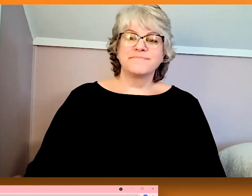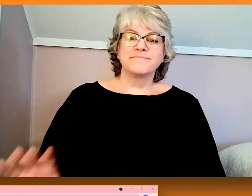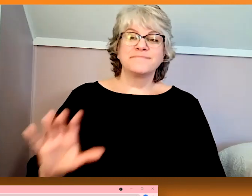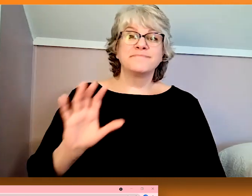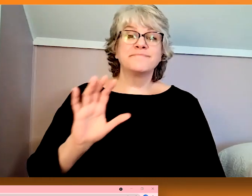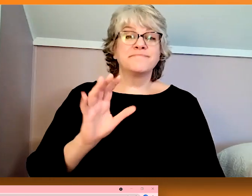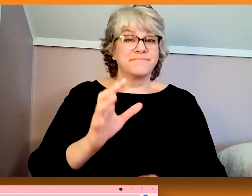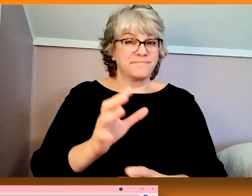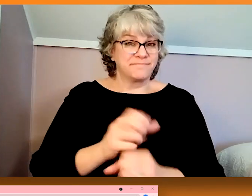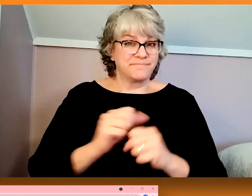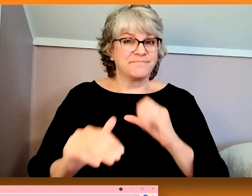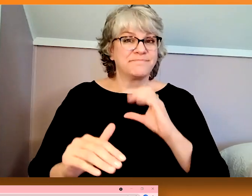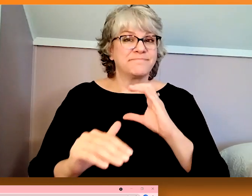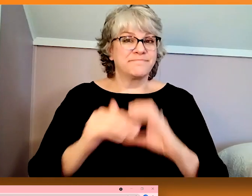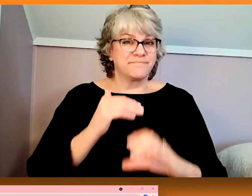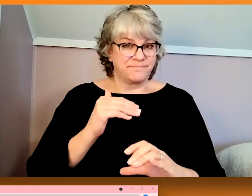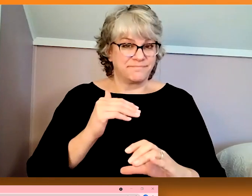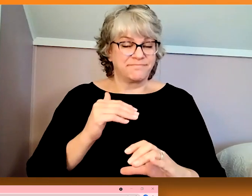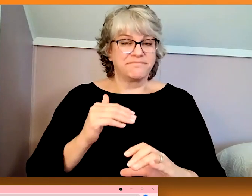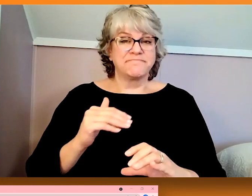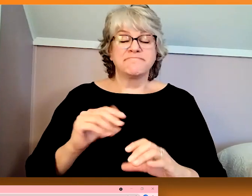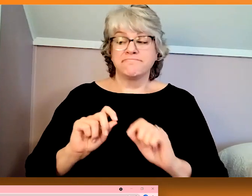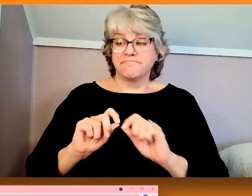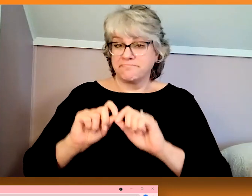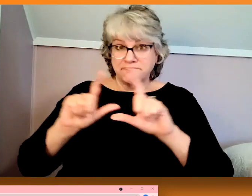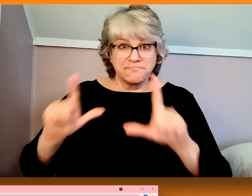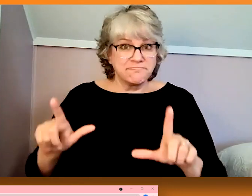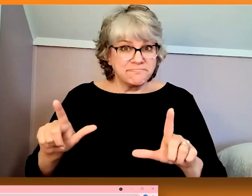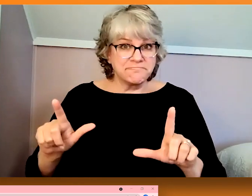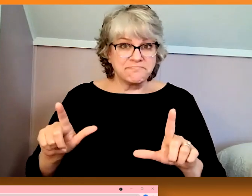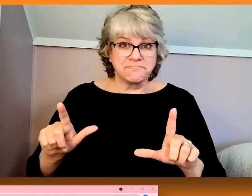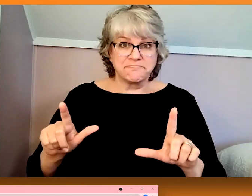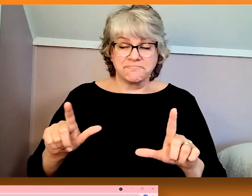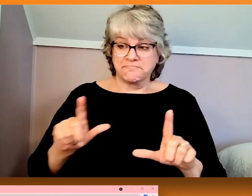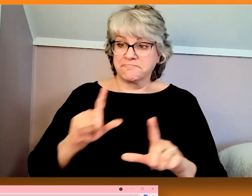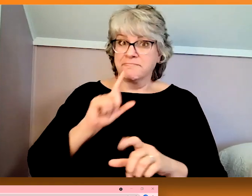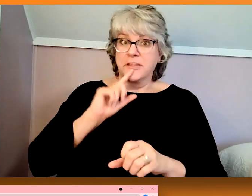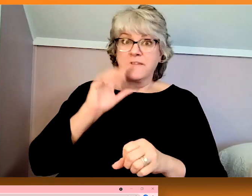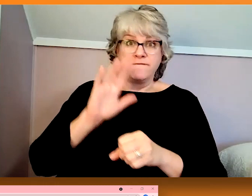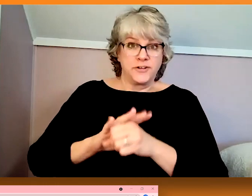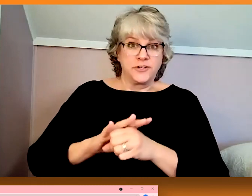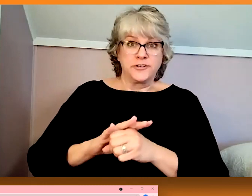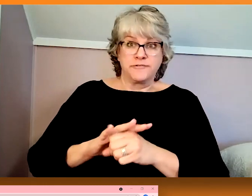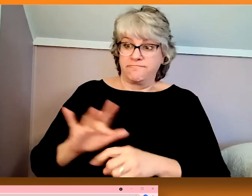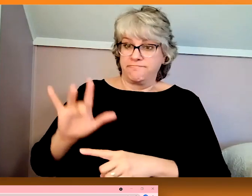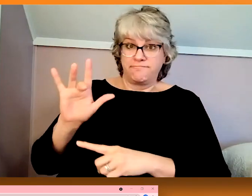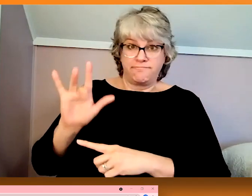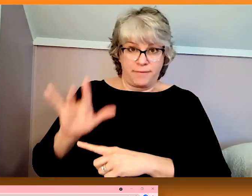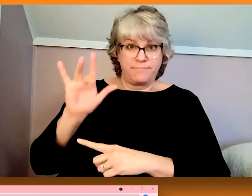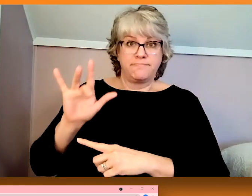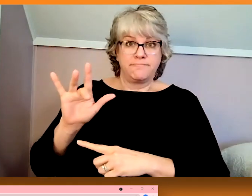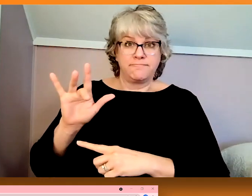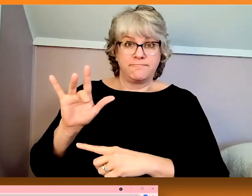Hi. I got the e-mail, and I clicked the, you know, confirm thing, and then I got